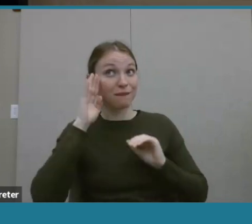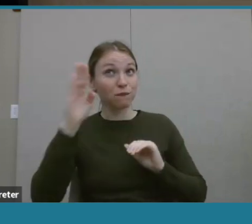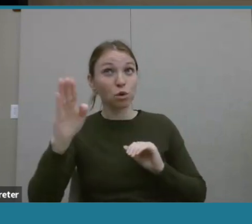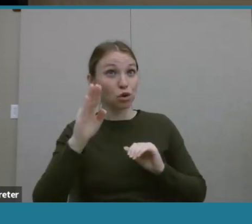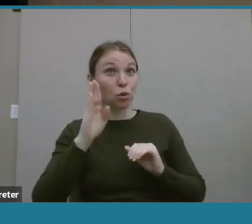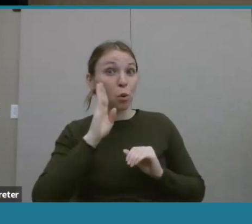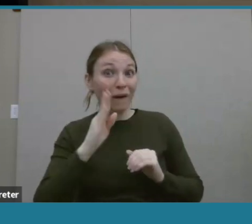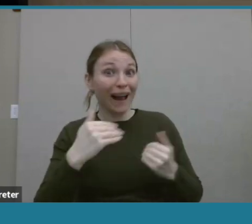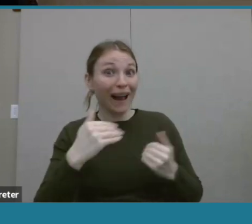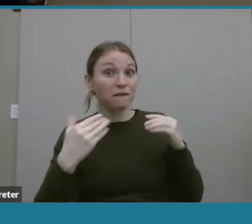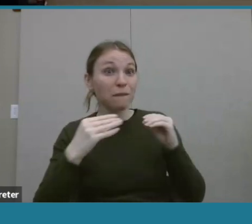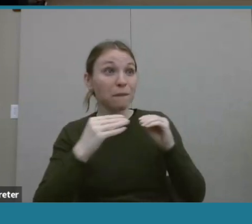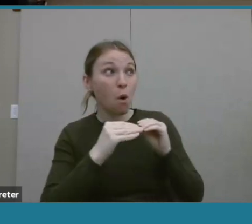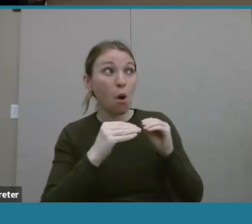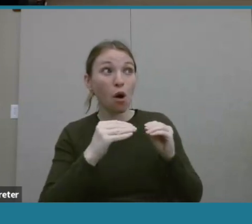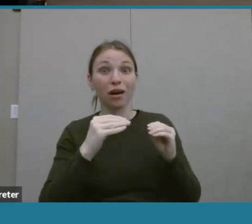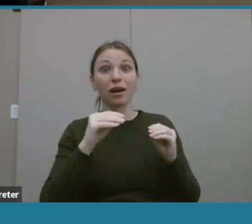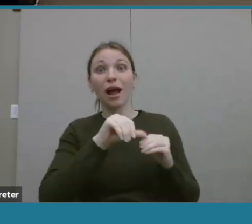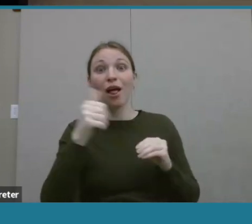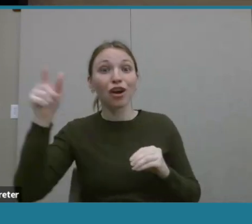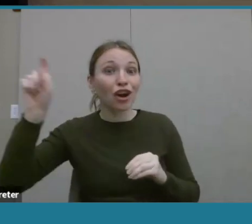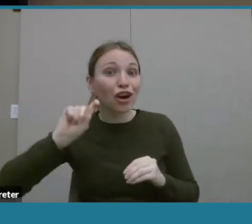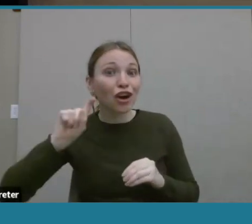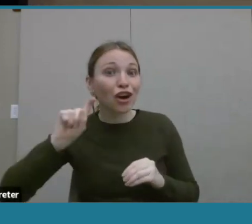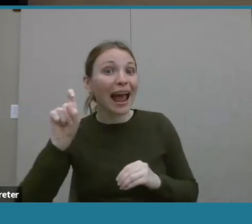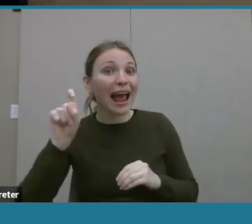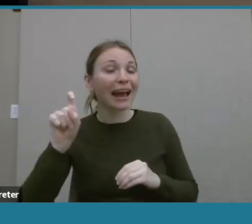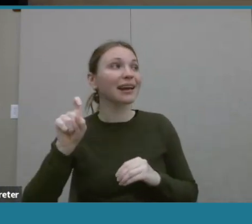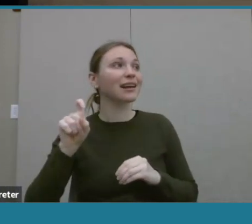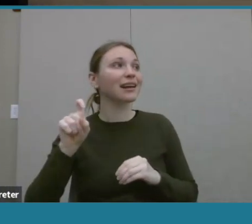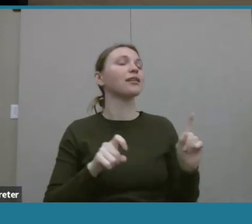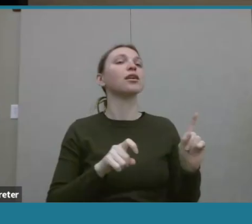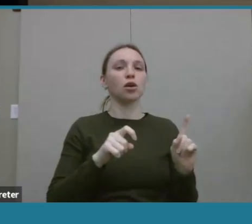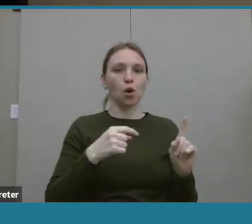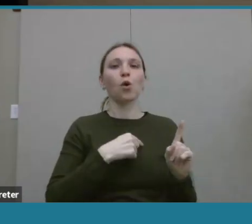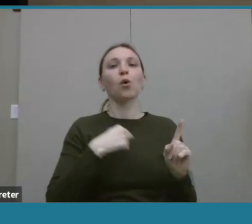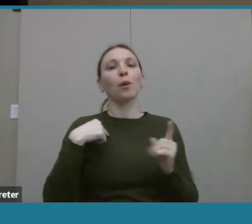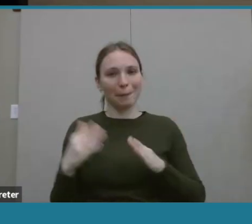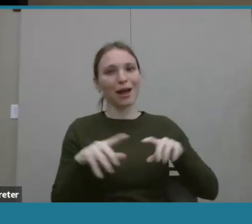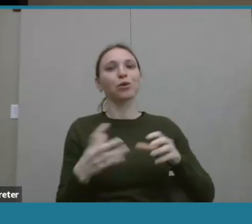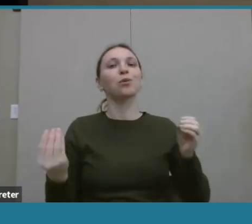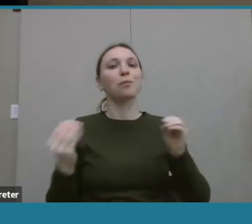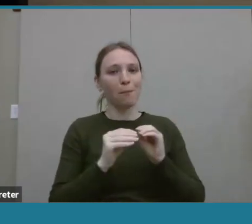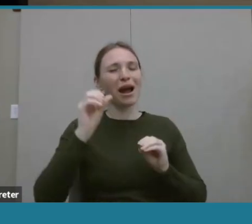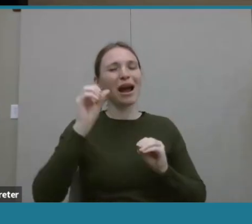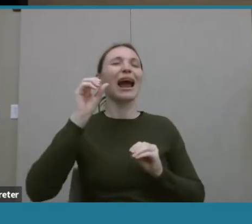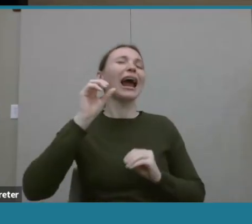Is there, is there another grant in the works, or what's the plan to do more? Knew someone was going to ask that. In part, sort of, yes.